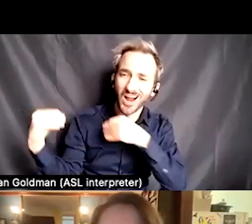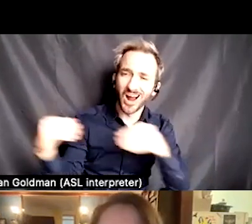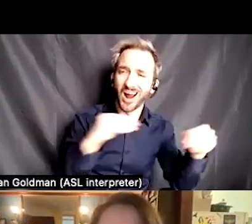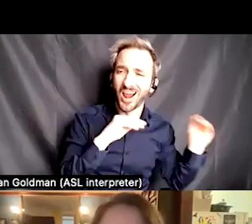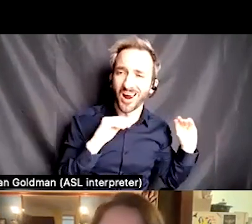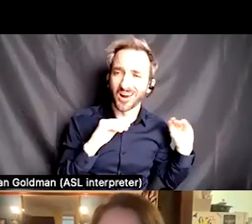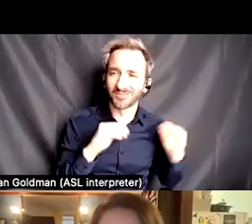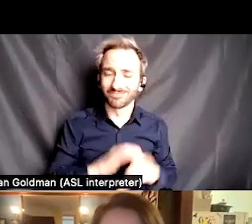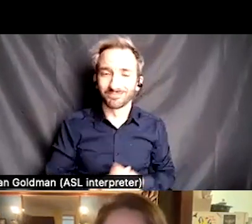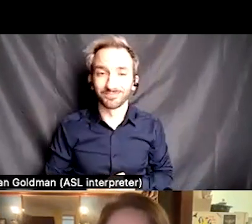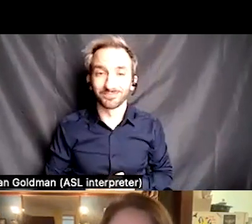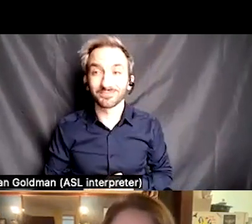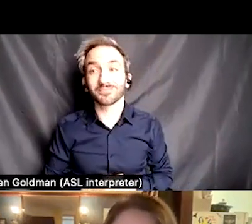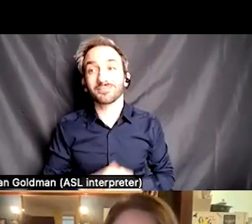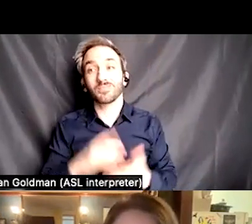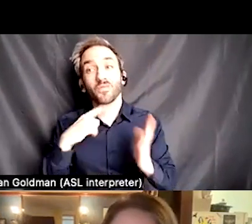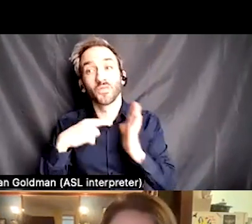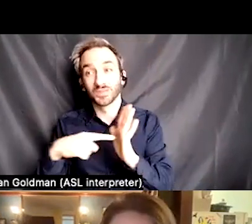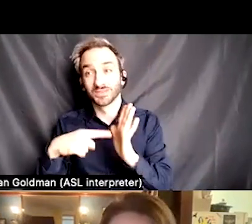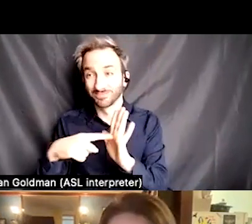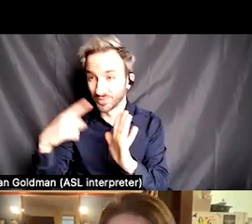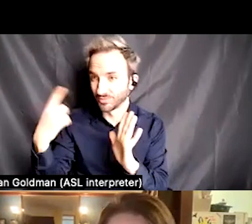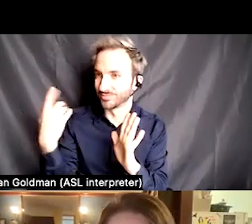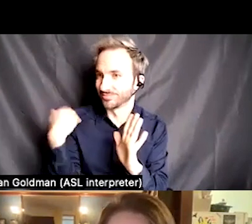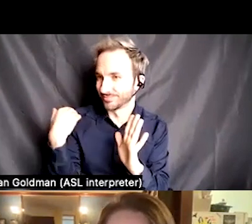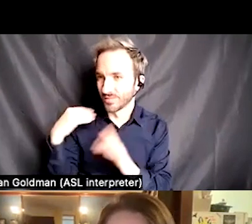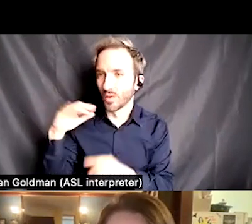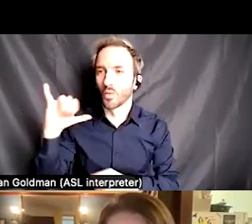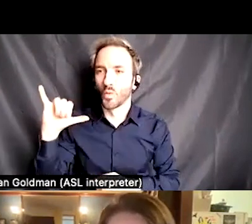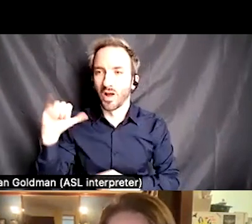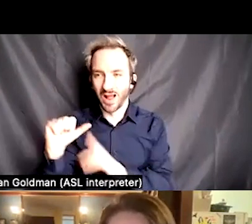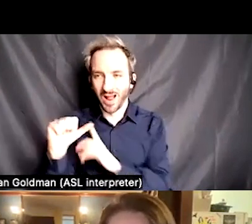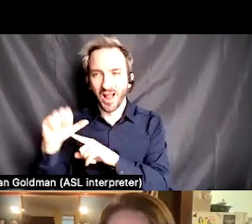So, building on some of the themes we noted in the YA comics and graphic novels category,